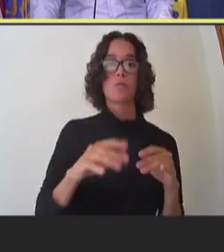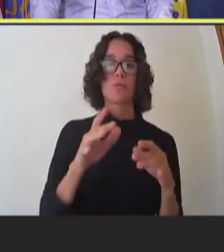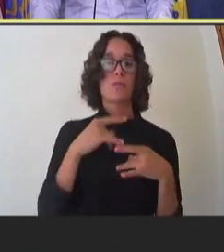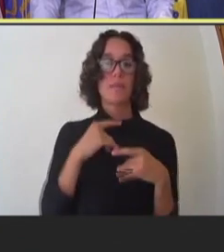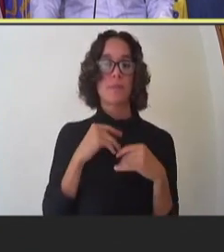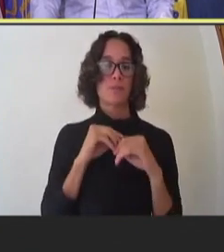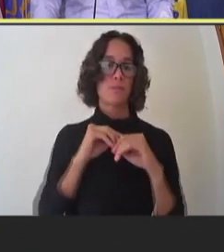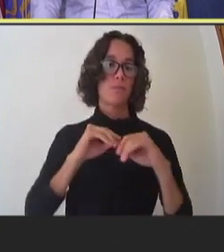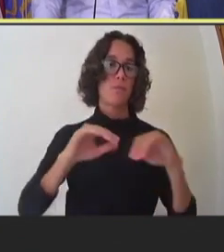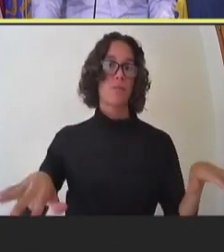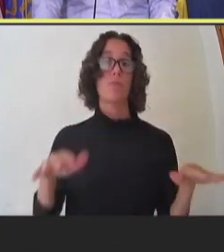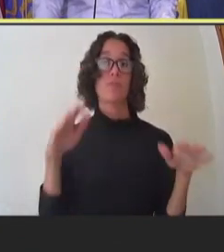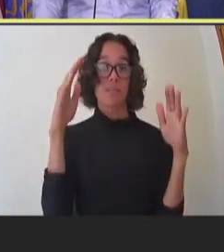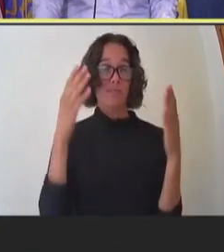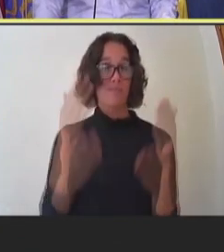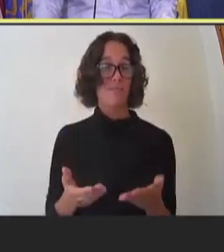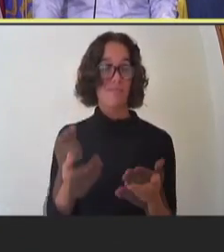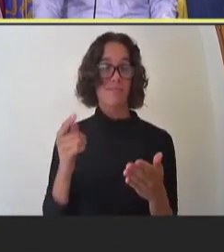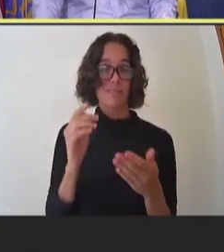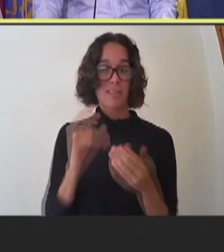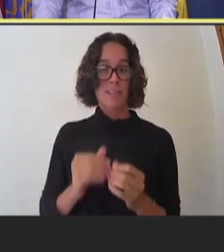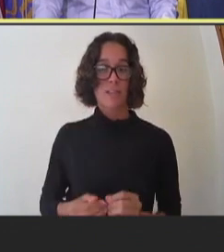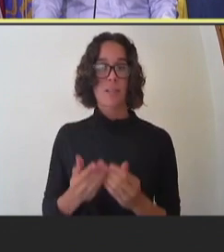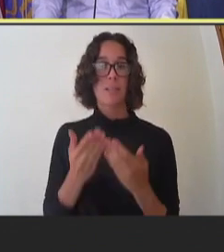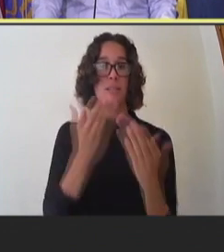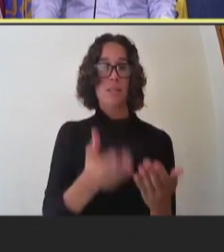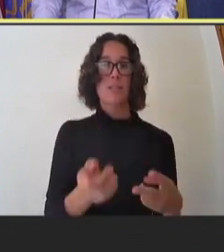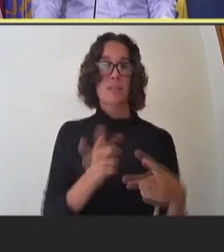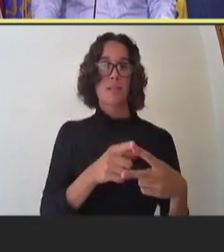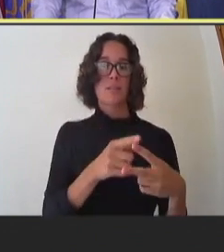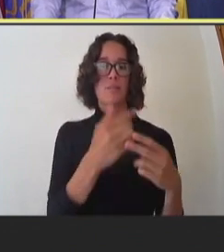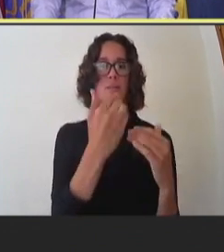transmission risk of clade I mpox was limited in the United States.